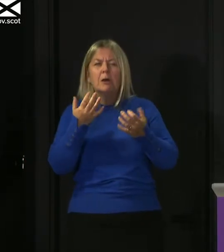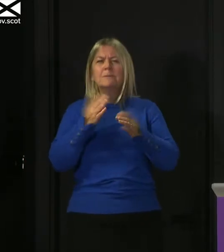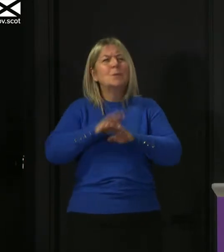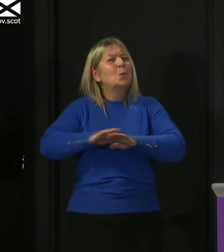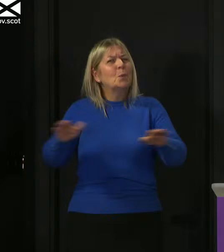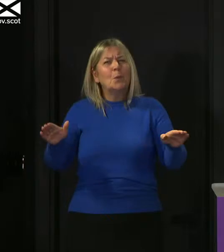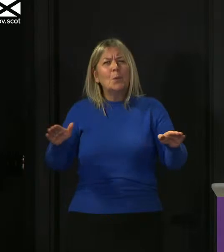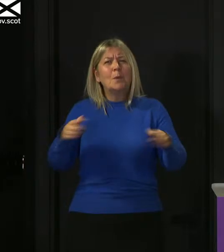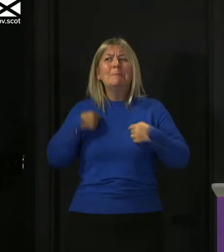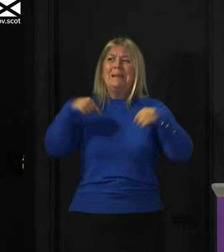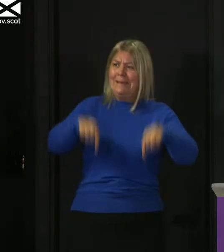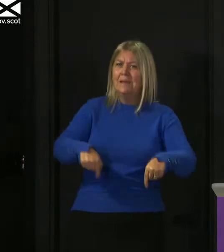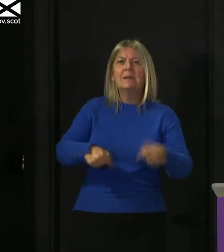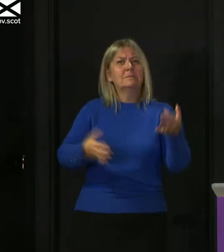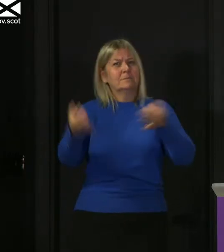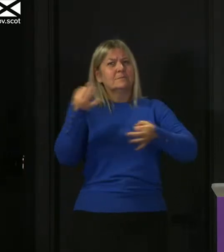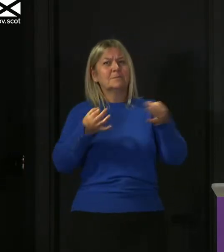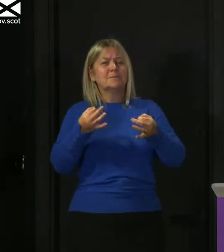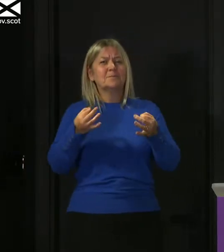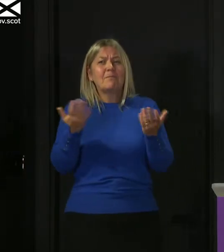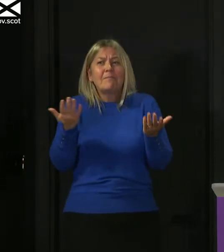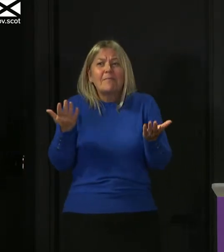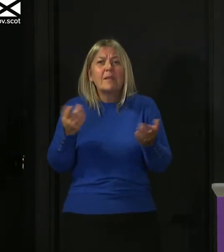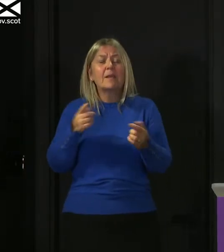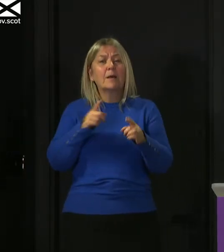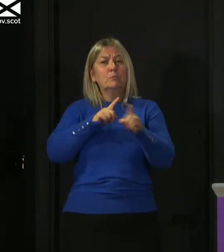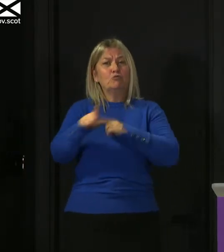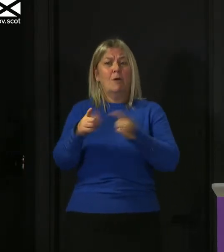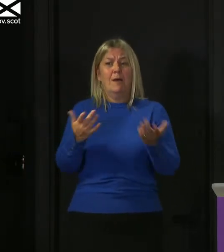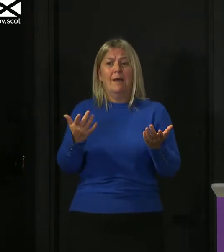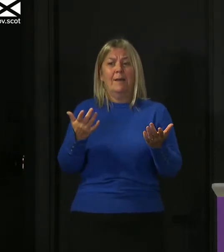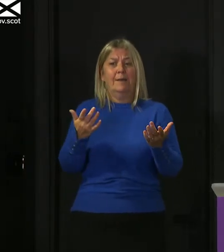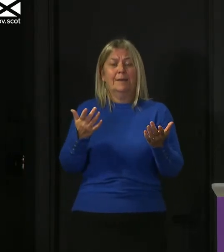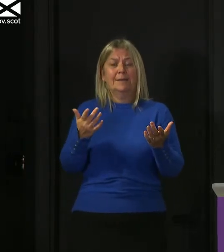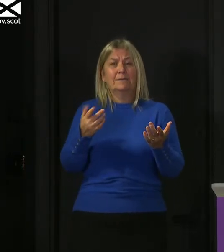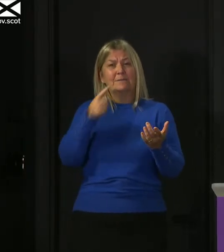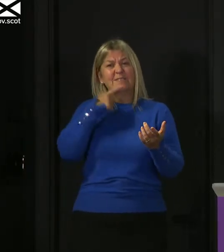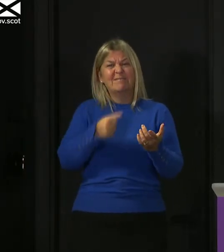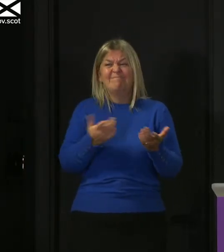advance understanding, there are none of these decisions are easy or straightforward